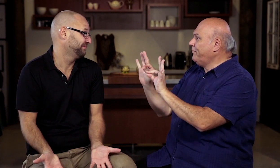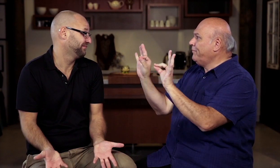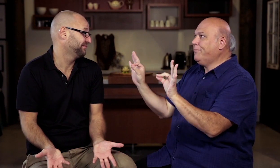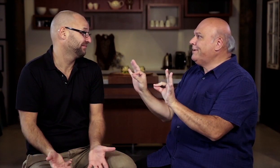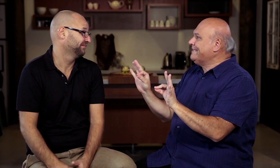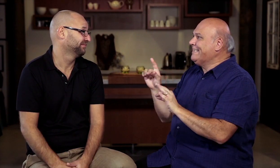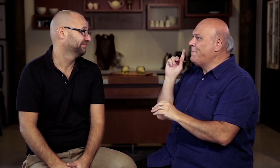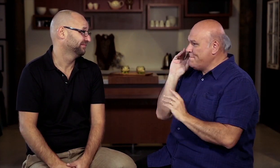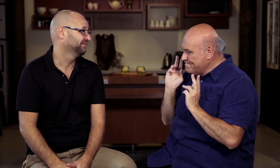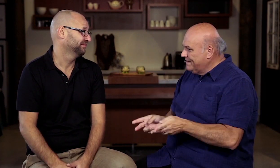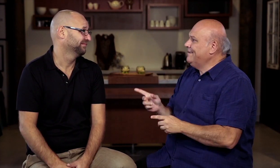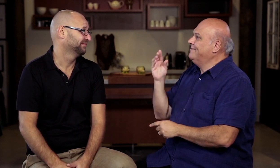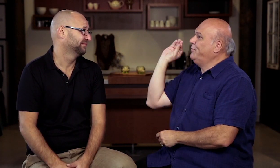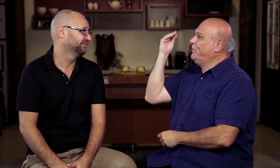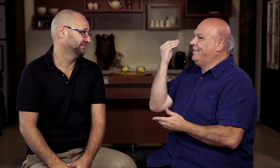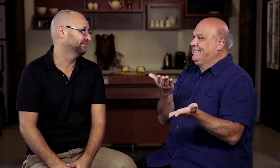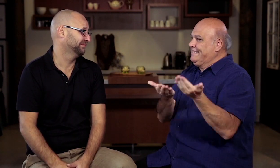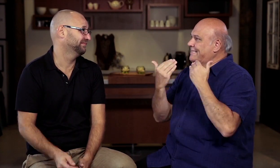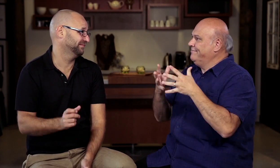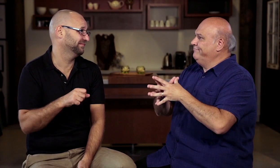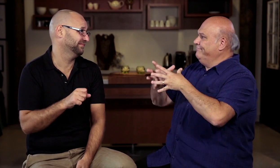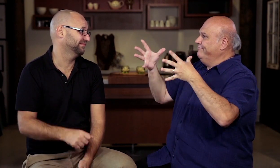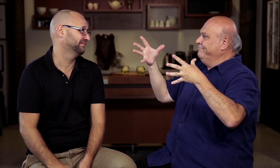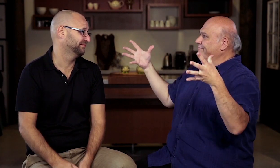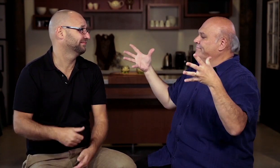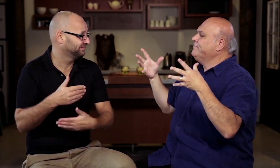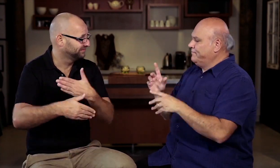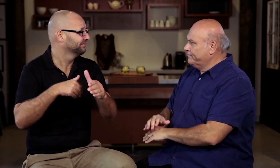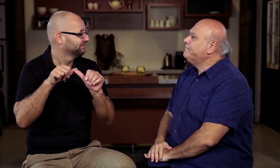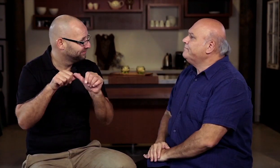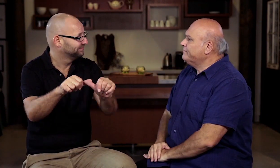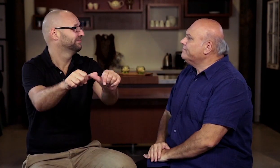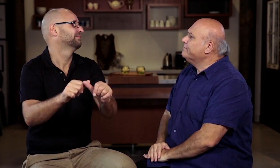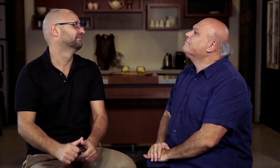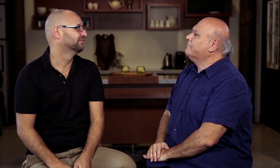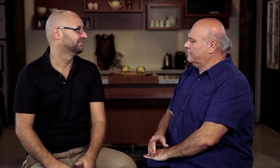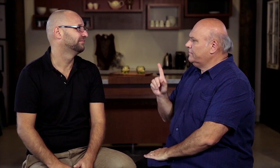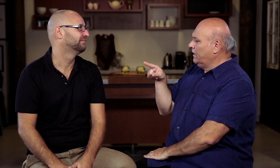Clubs in the future? We got to do something, we need to get the youth back